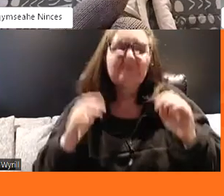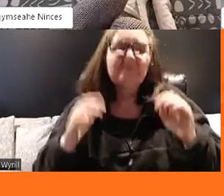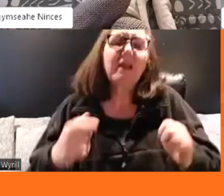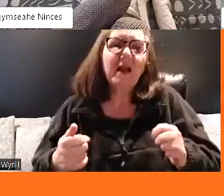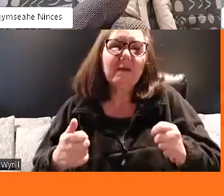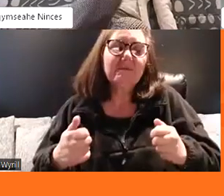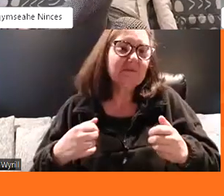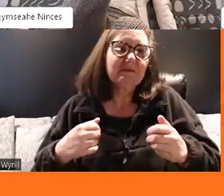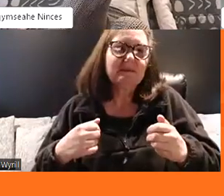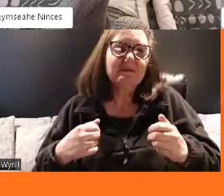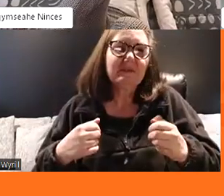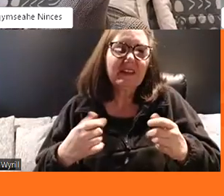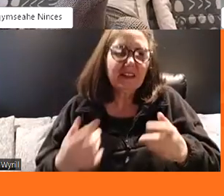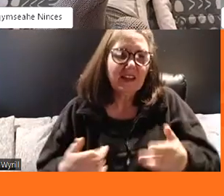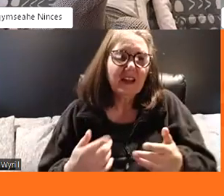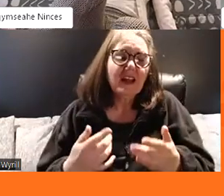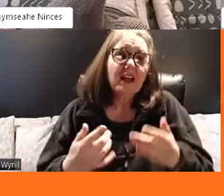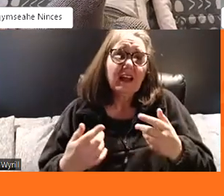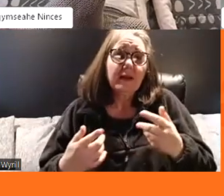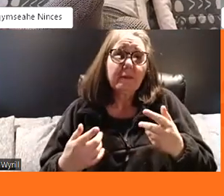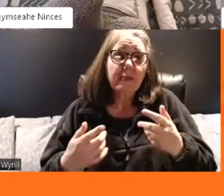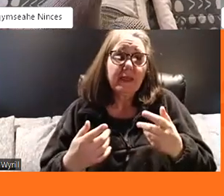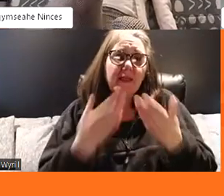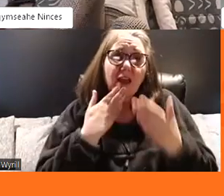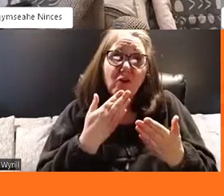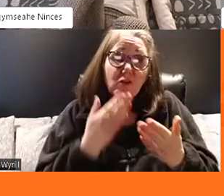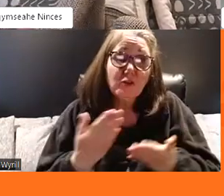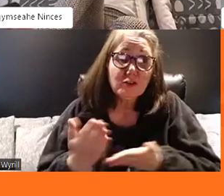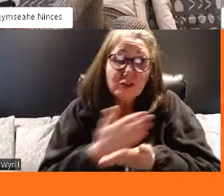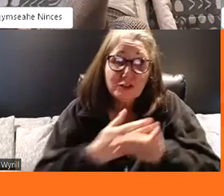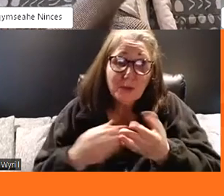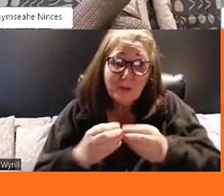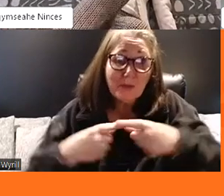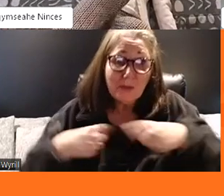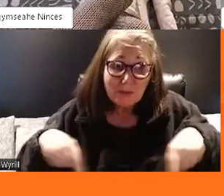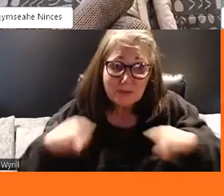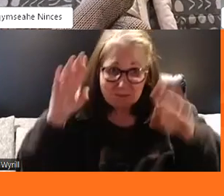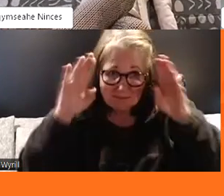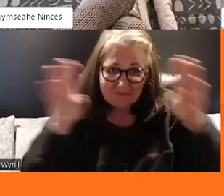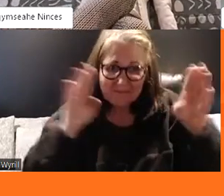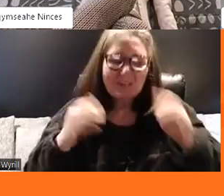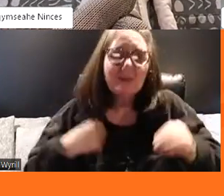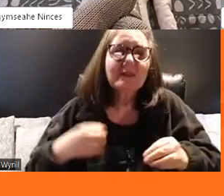was going to do the question. Kia ora everyone. Look, thank you for